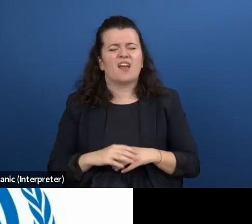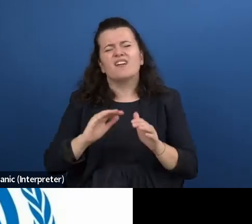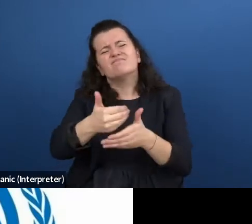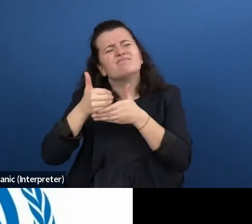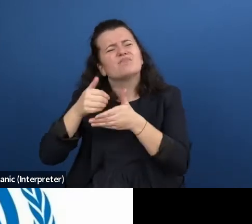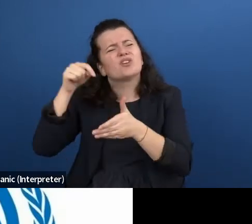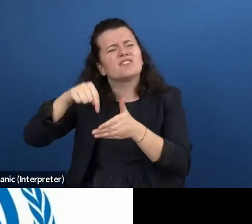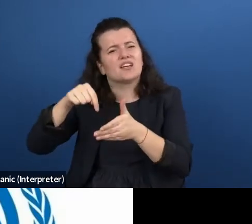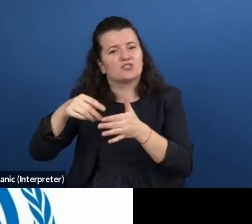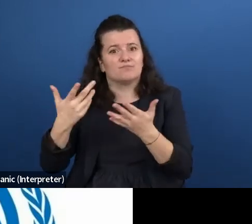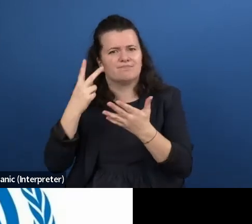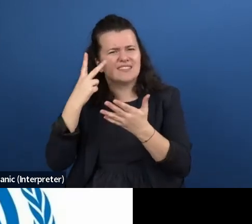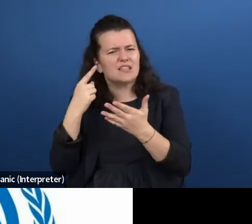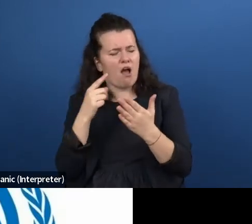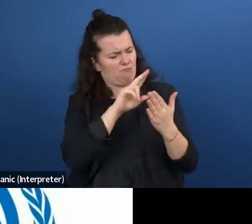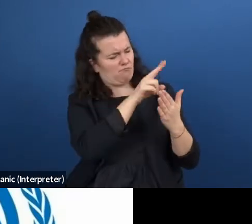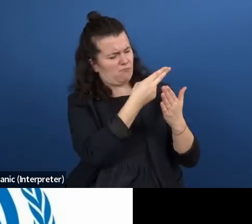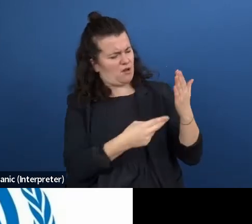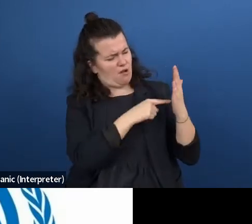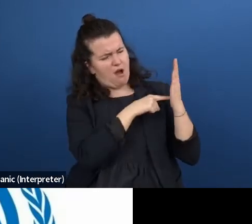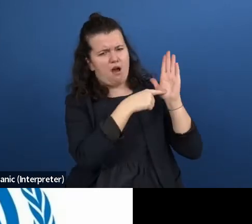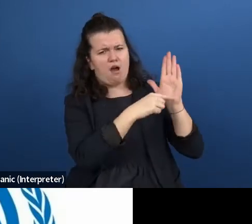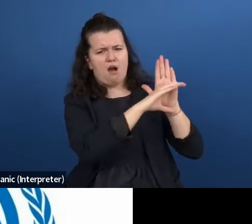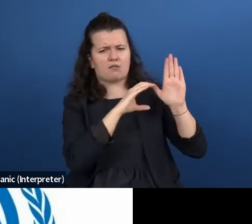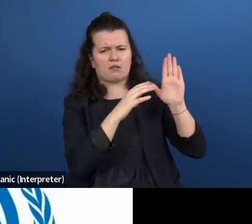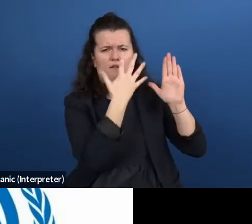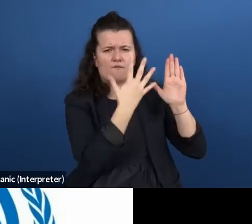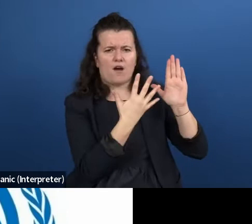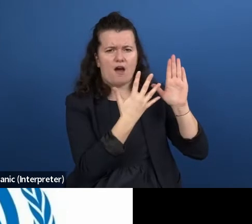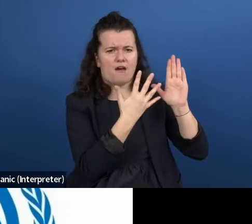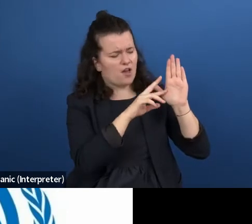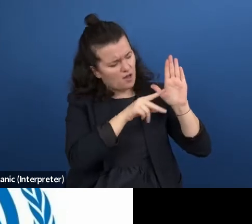at article five, paragraph three, of the CRPD